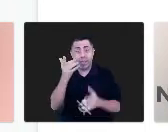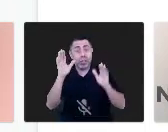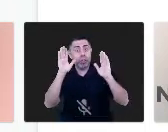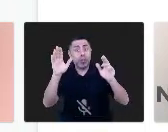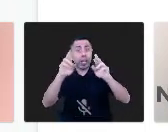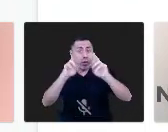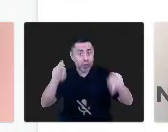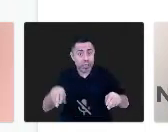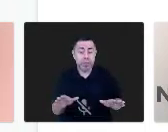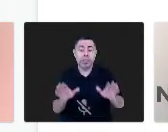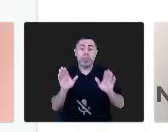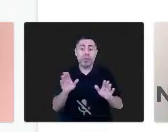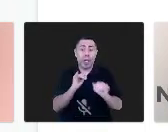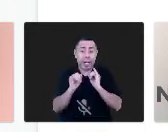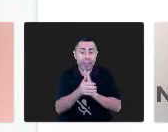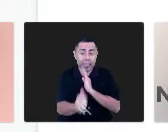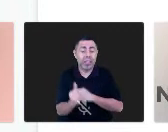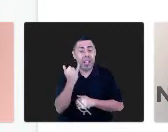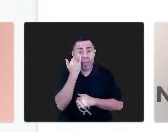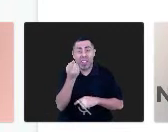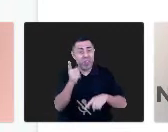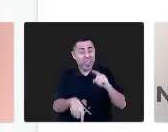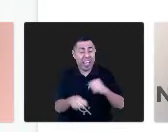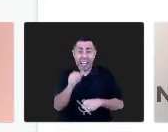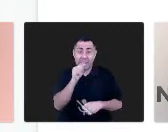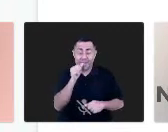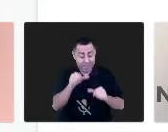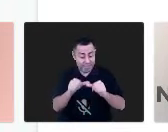could be three to six months or more um that makes it really tough and i know it's not easy